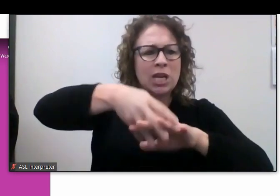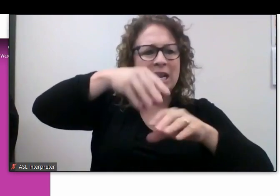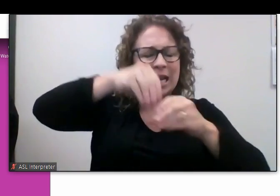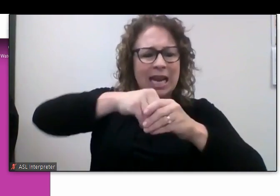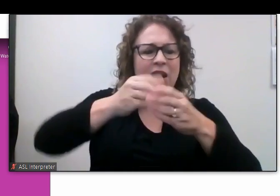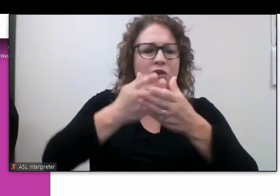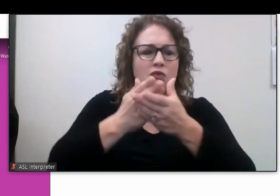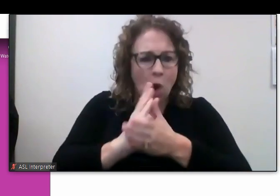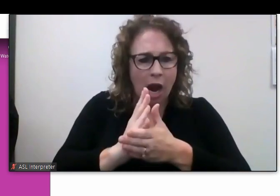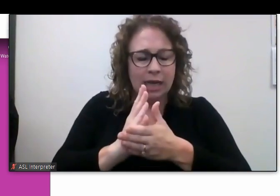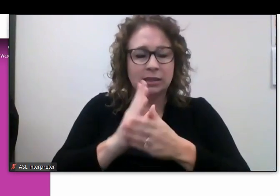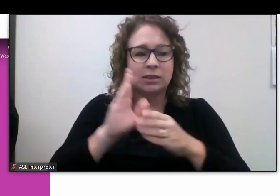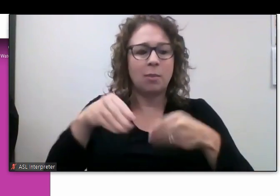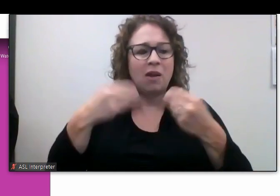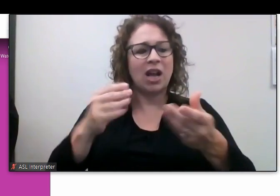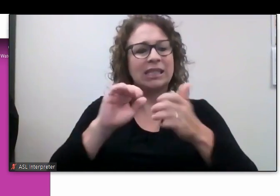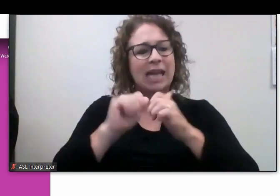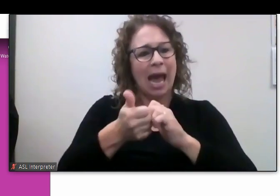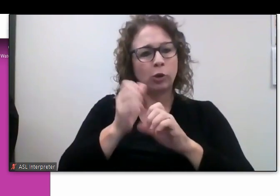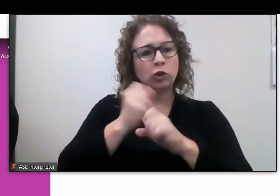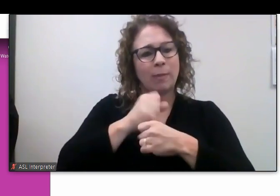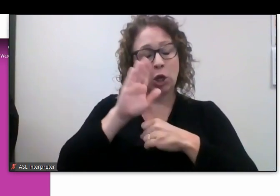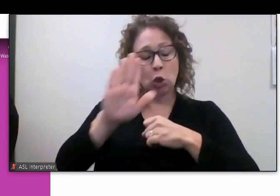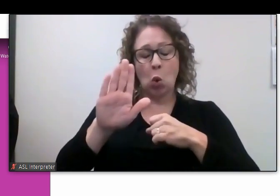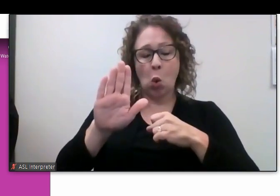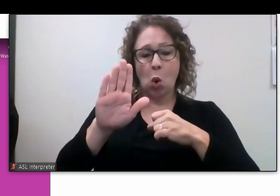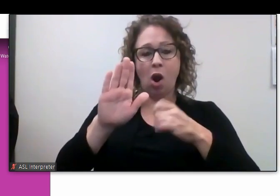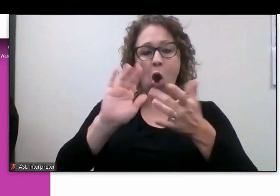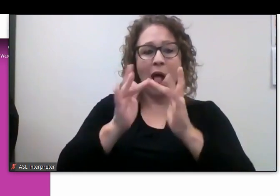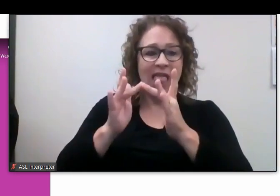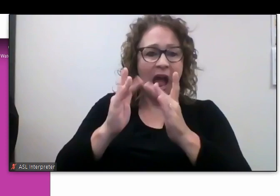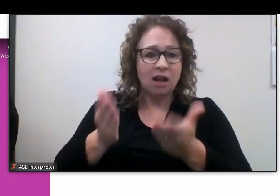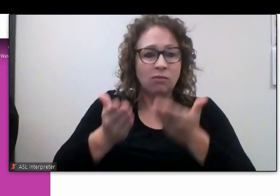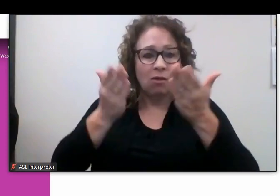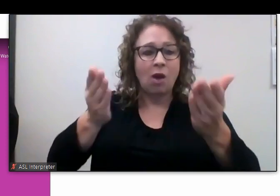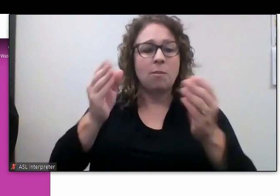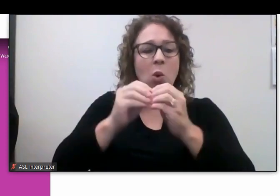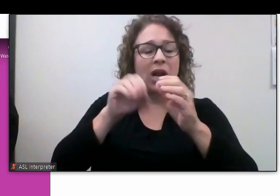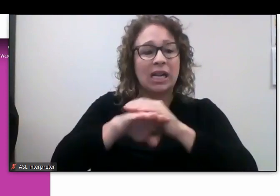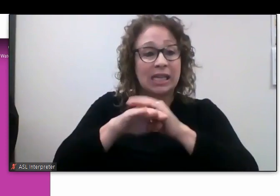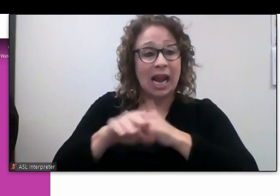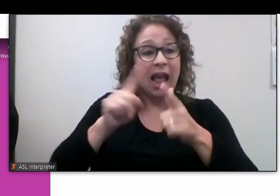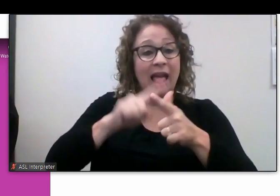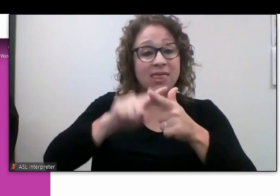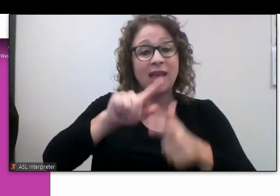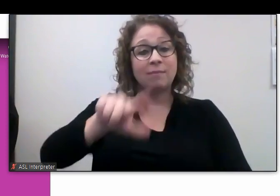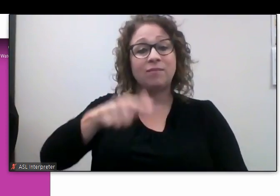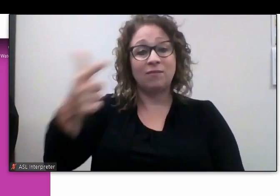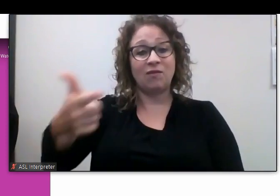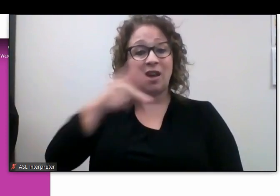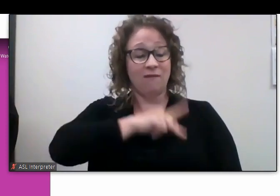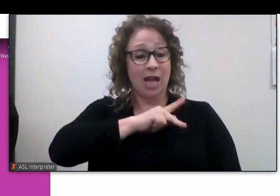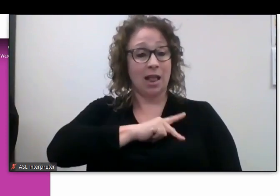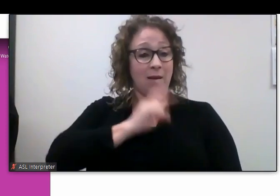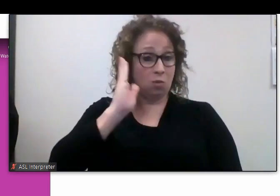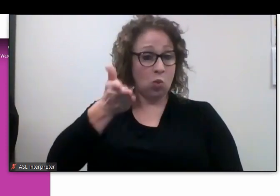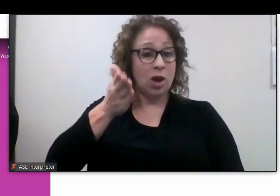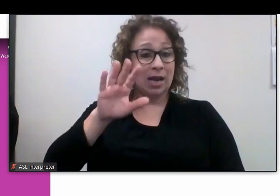about how to make your online offerings more accessible and then we'll have Philip discuss more about captioning basics.